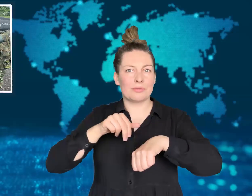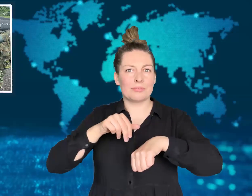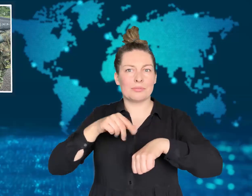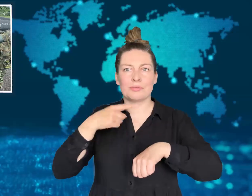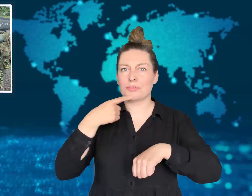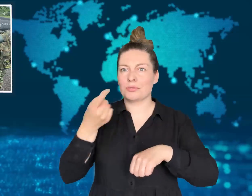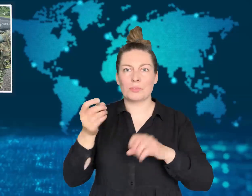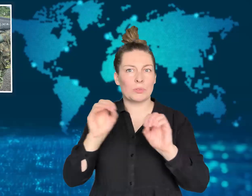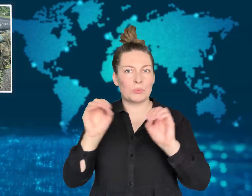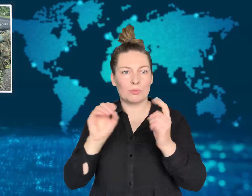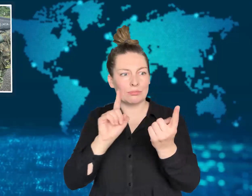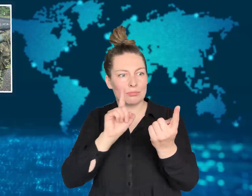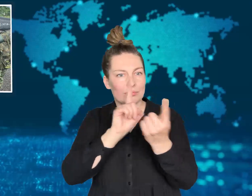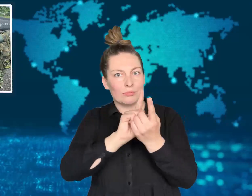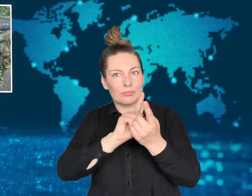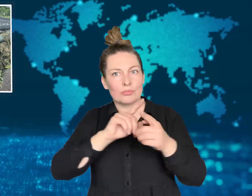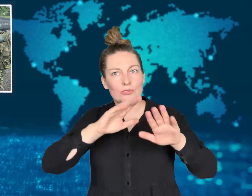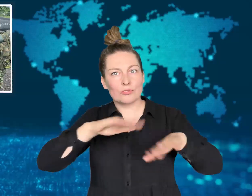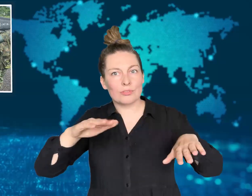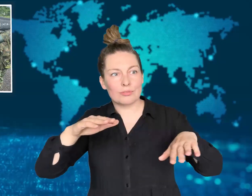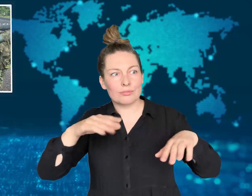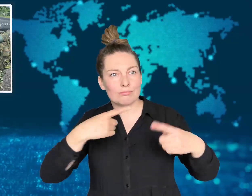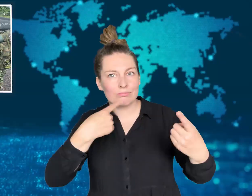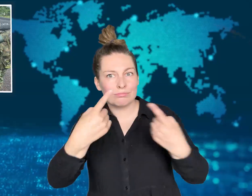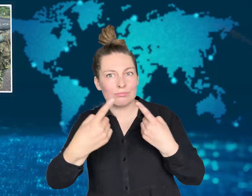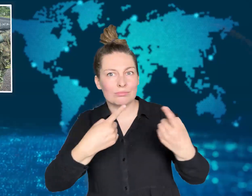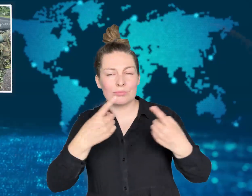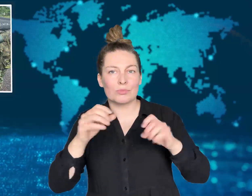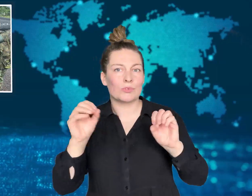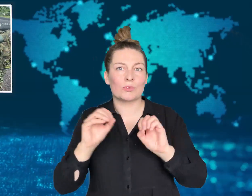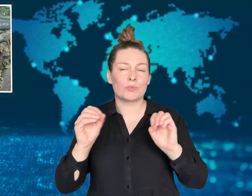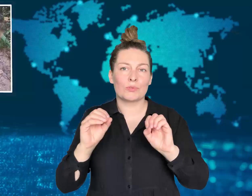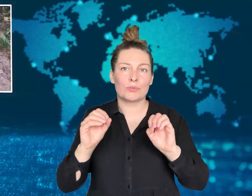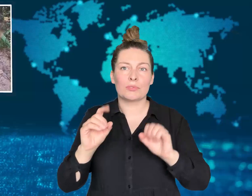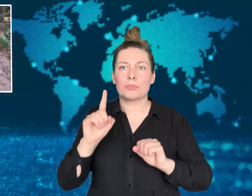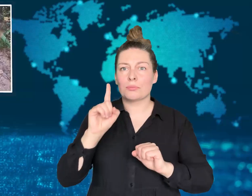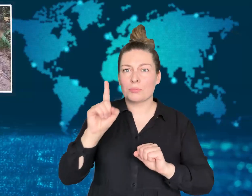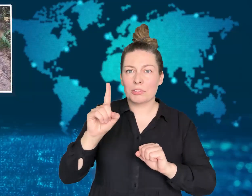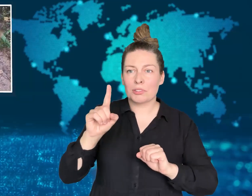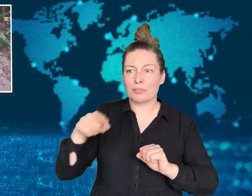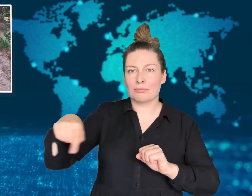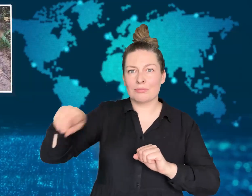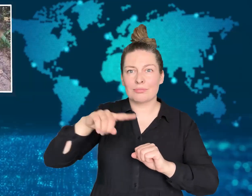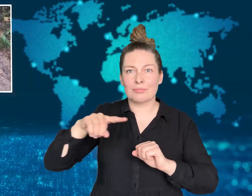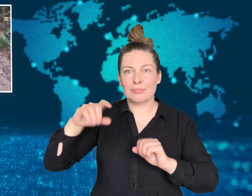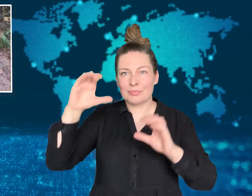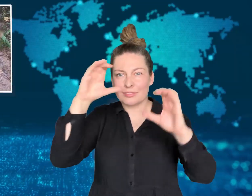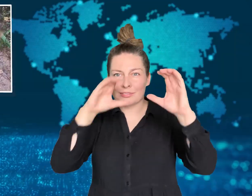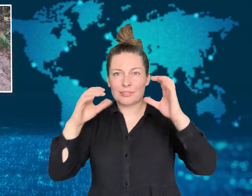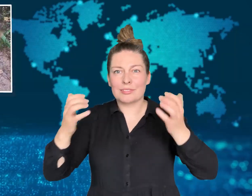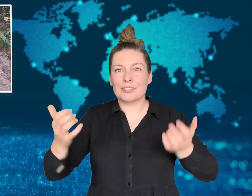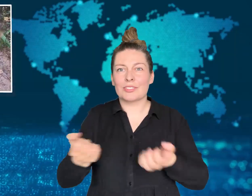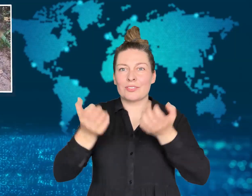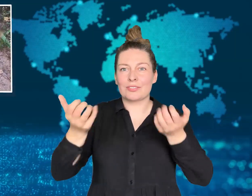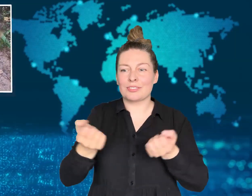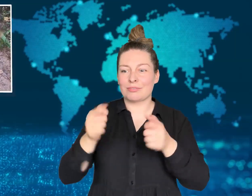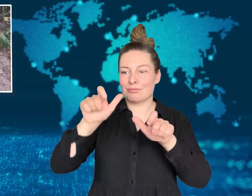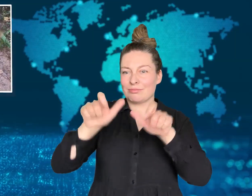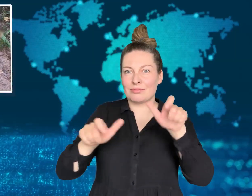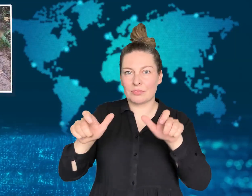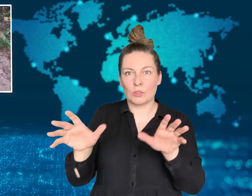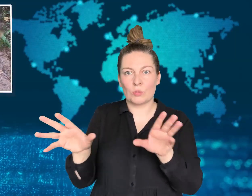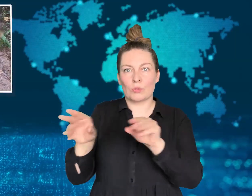Soldiers added that they had not been in contact with the children either.